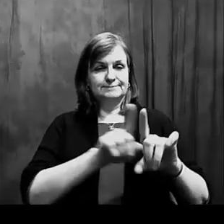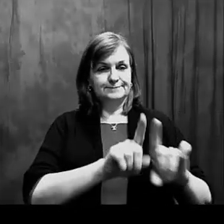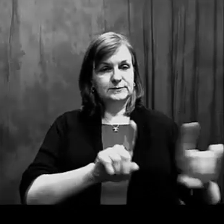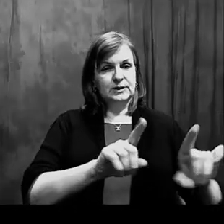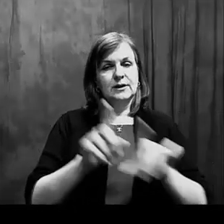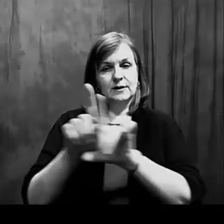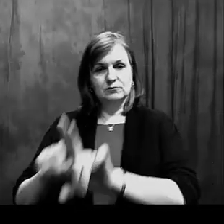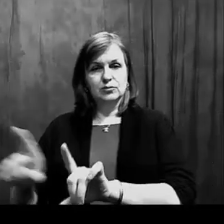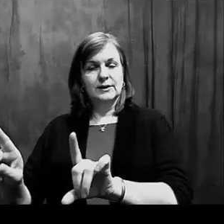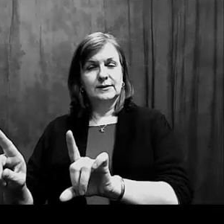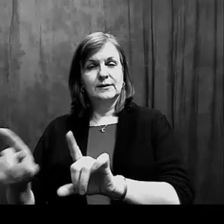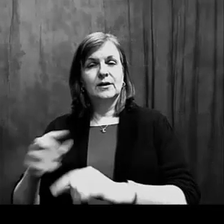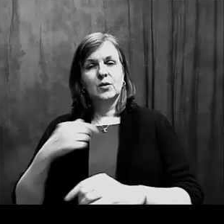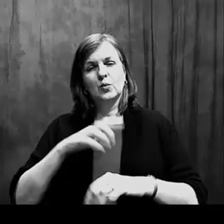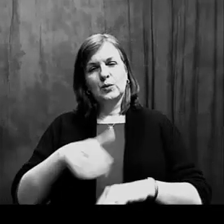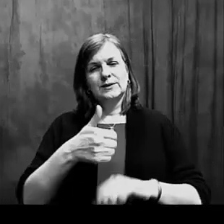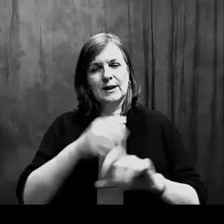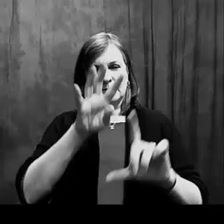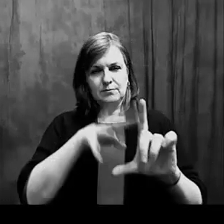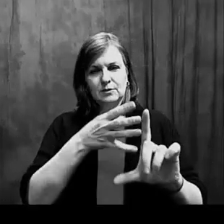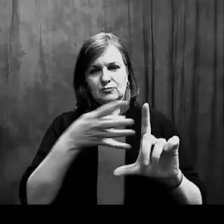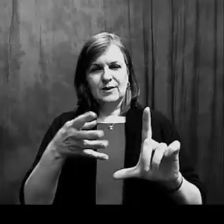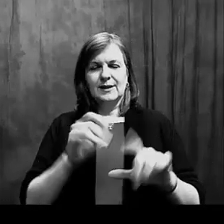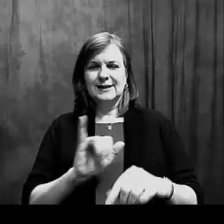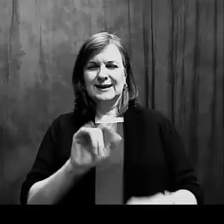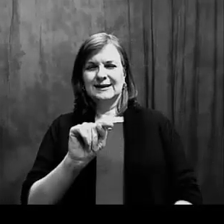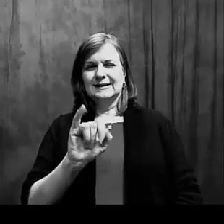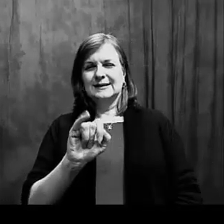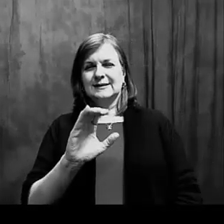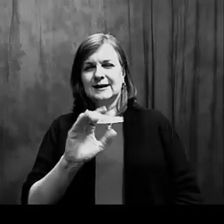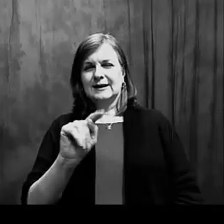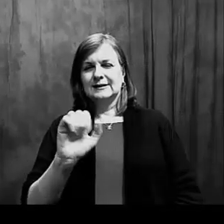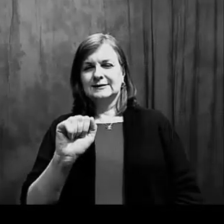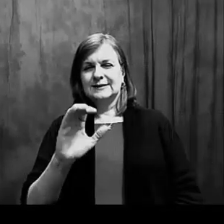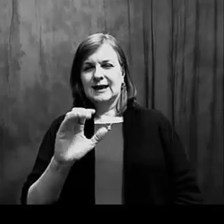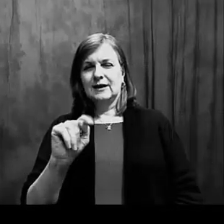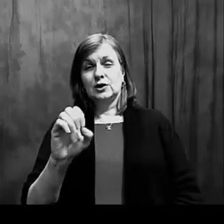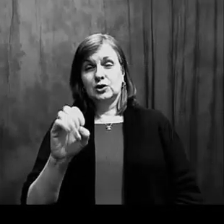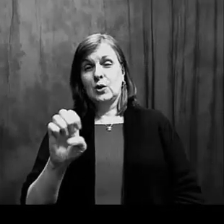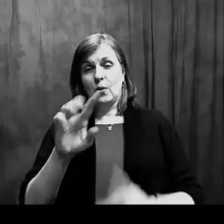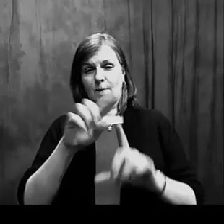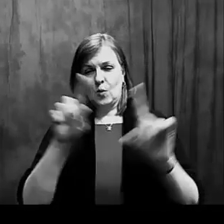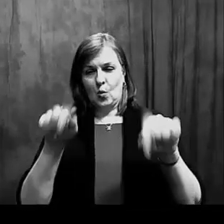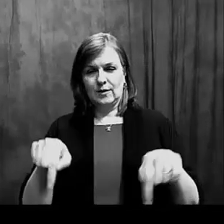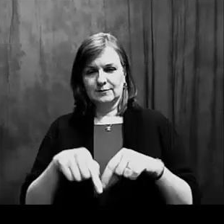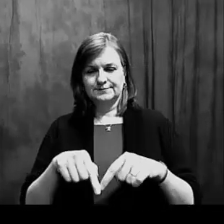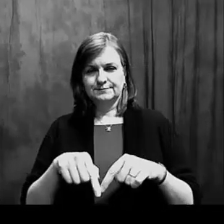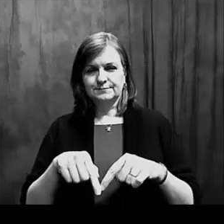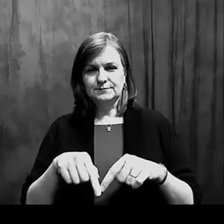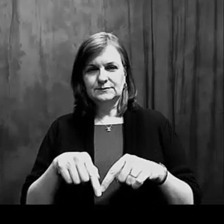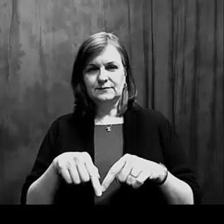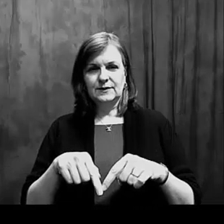alleles so if you want to cross a big "Y" little "y" individual with a